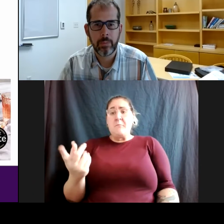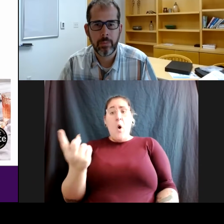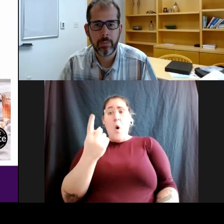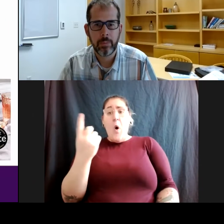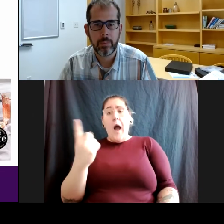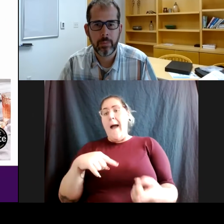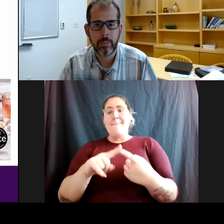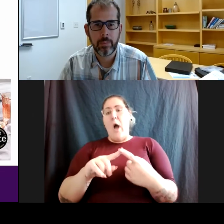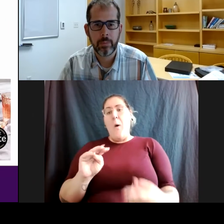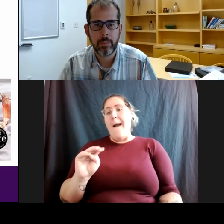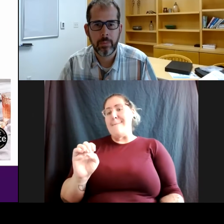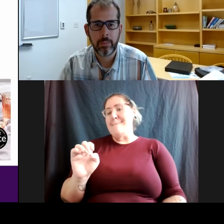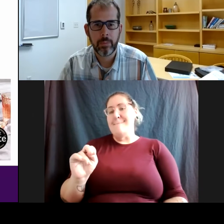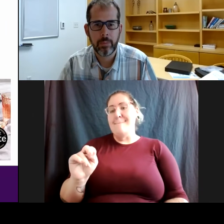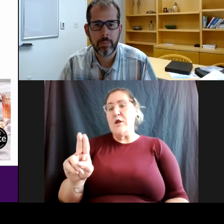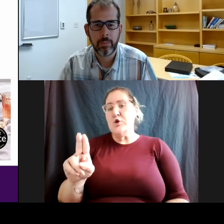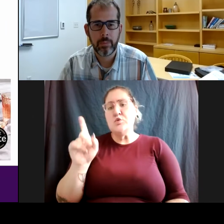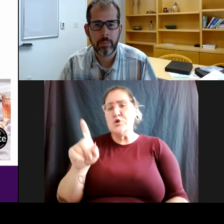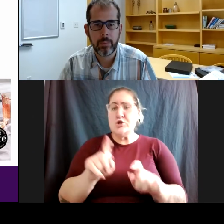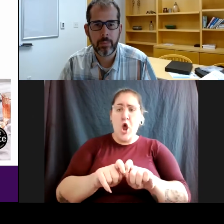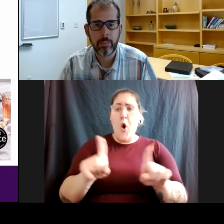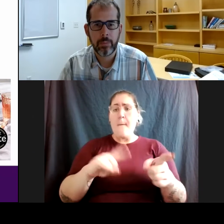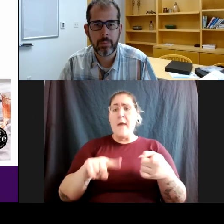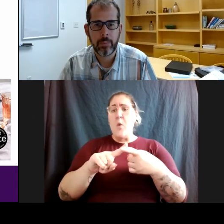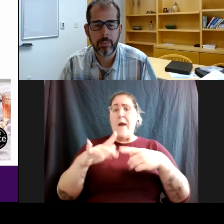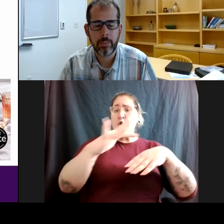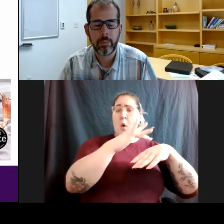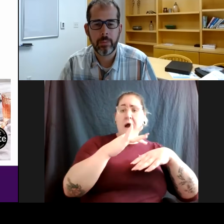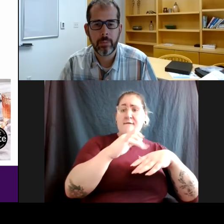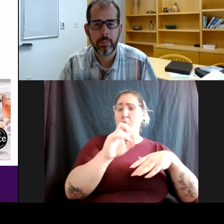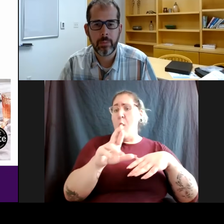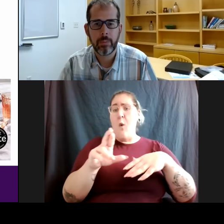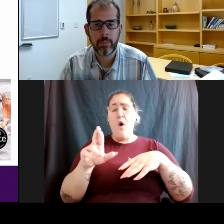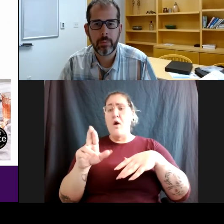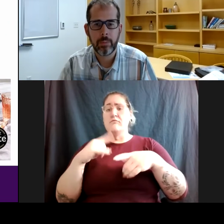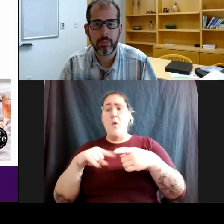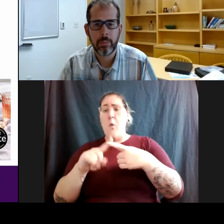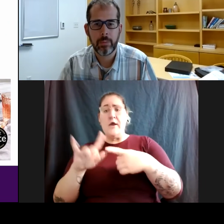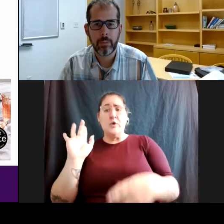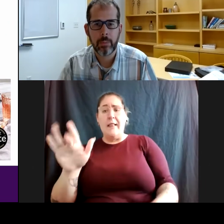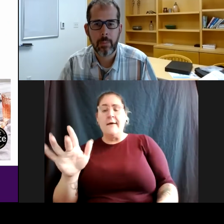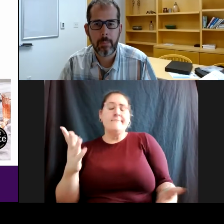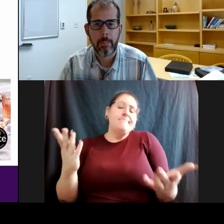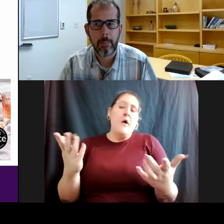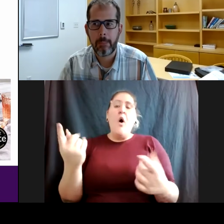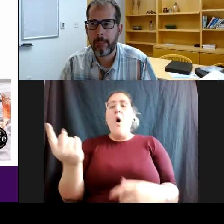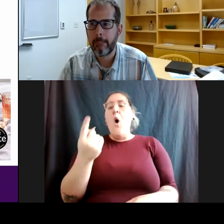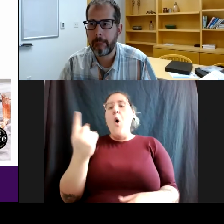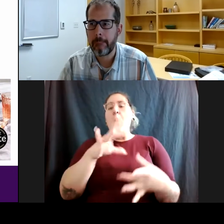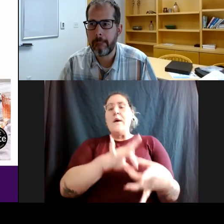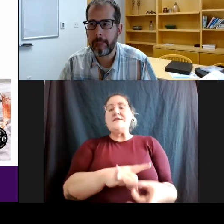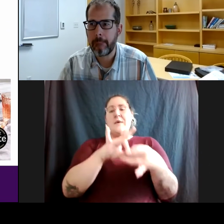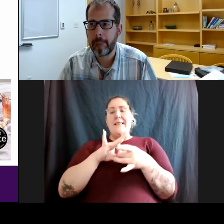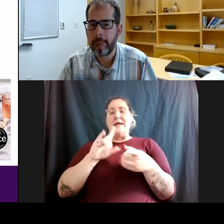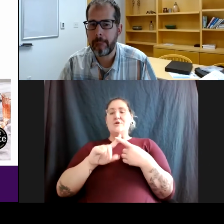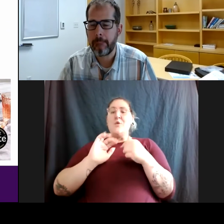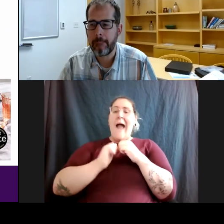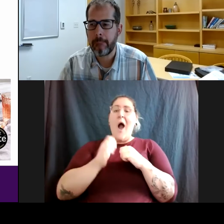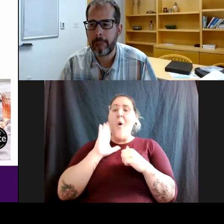into considerations around that. Thinking about the context of use. What I will say, this is perhaps